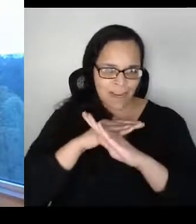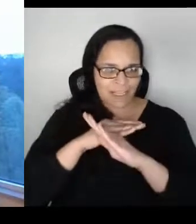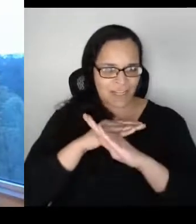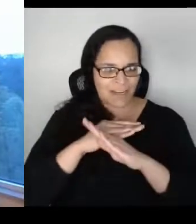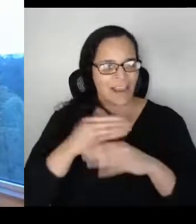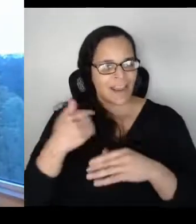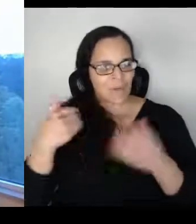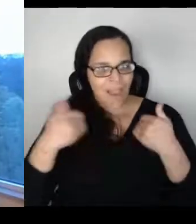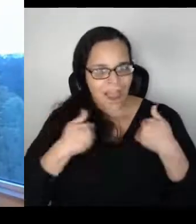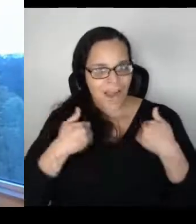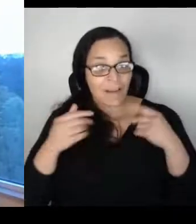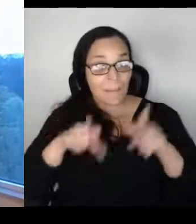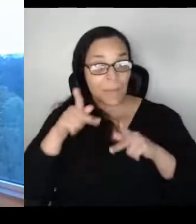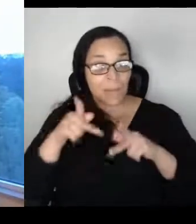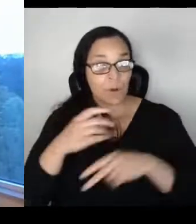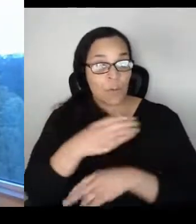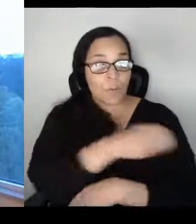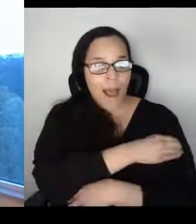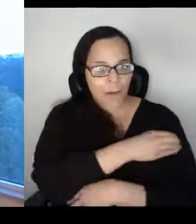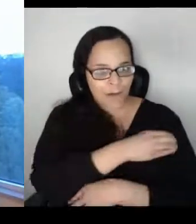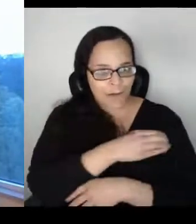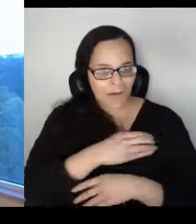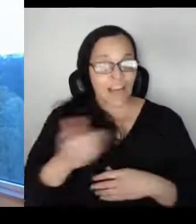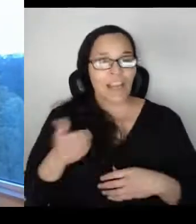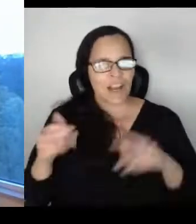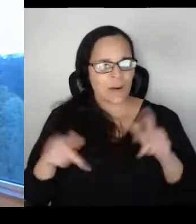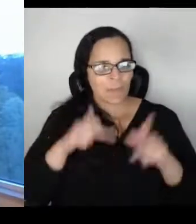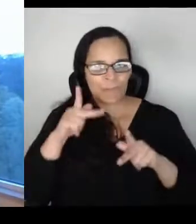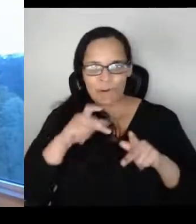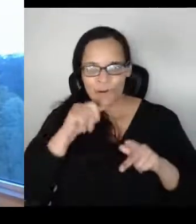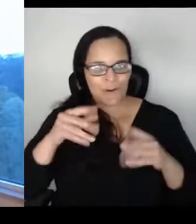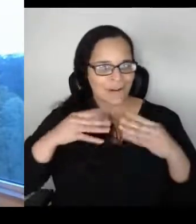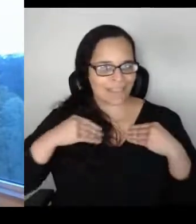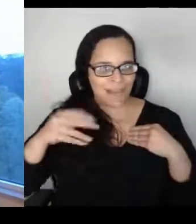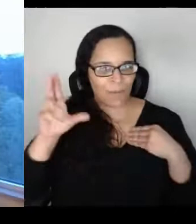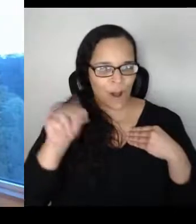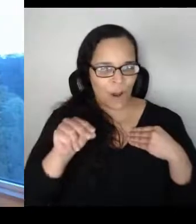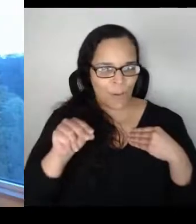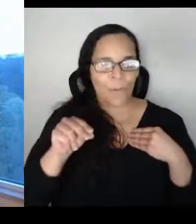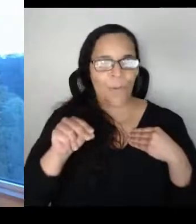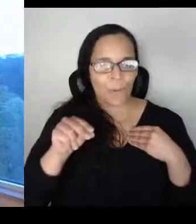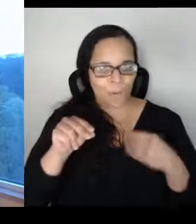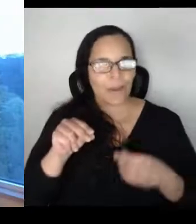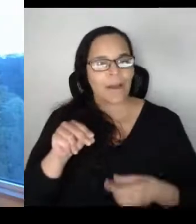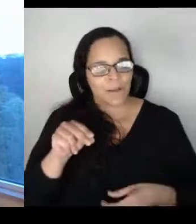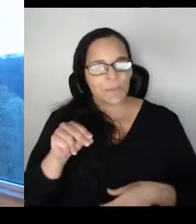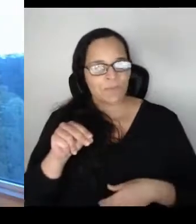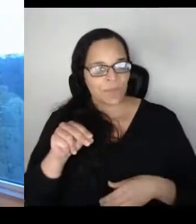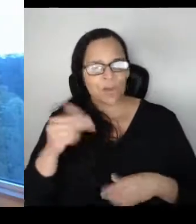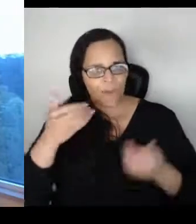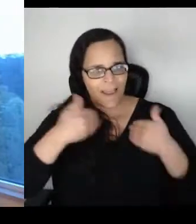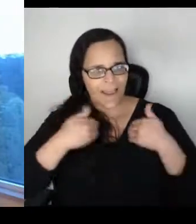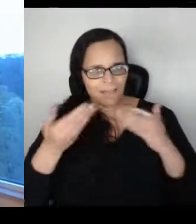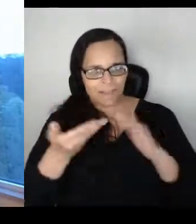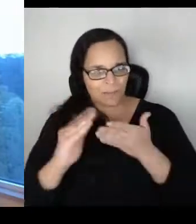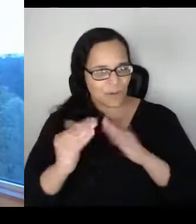who didn't take no for an answer and we have community. And as we continue to show up for one another,